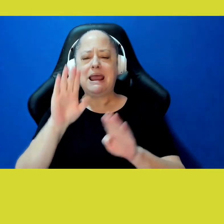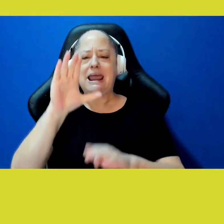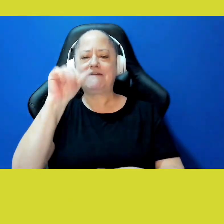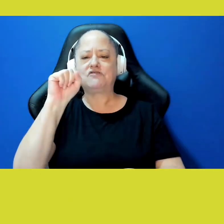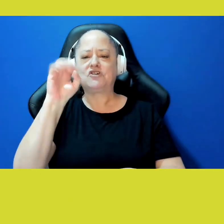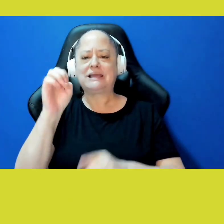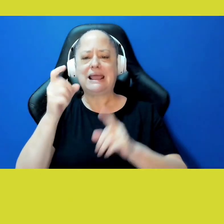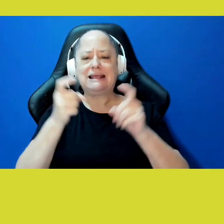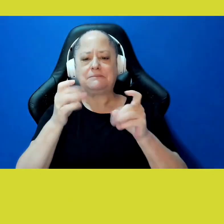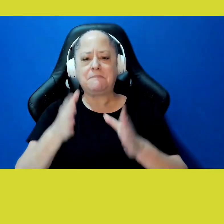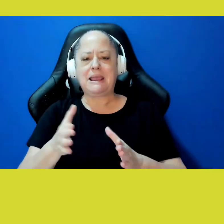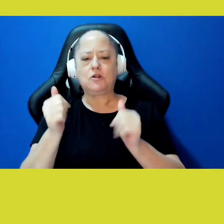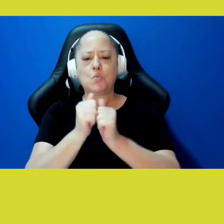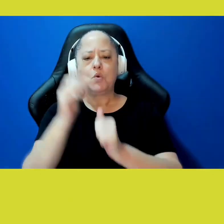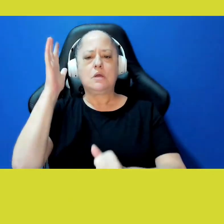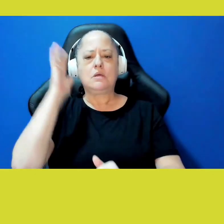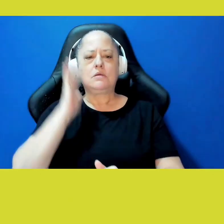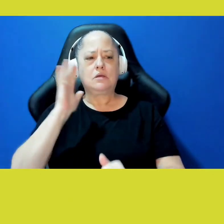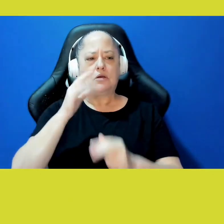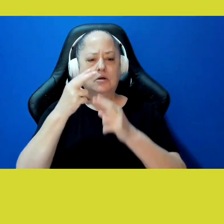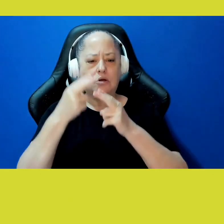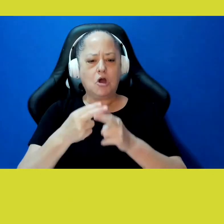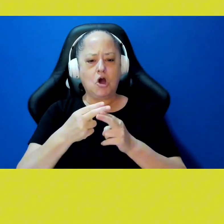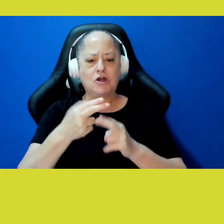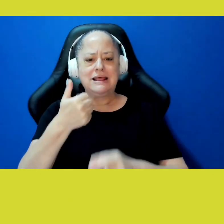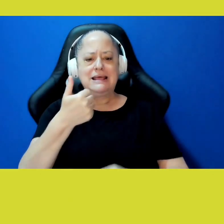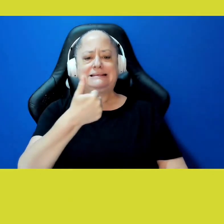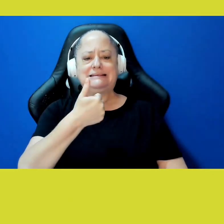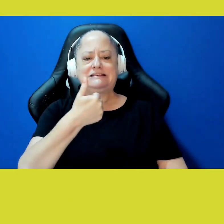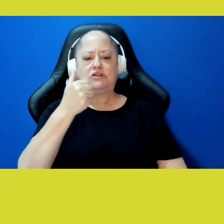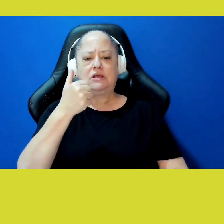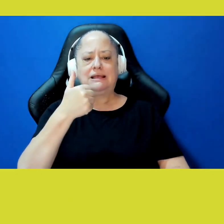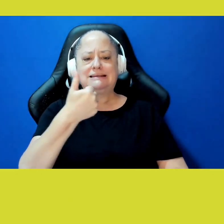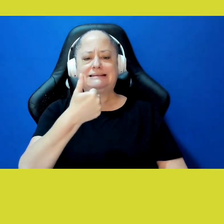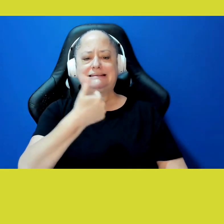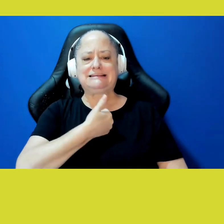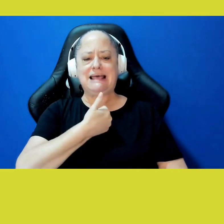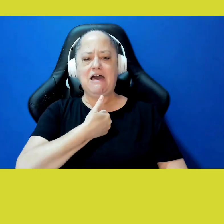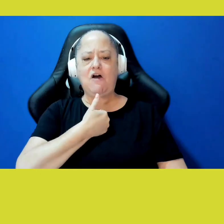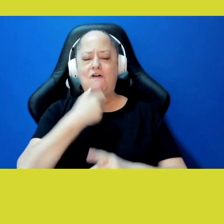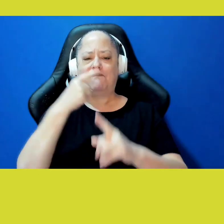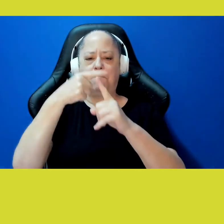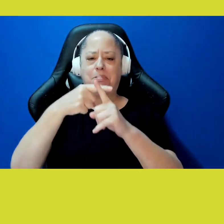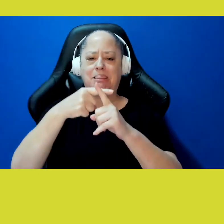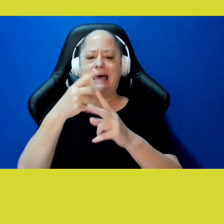used to be called shelter plus care. So I kind